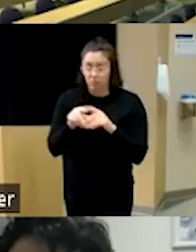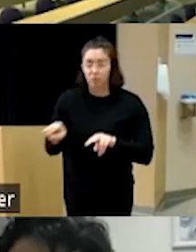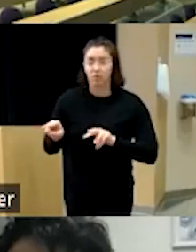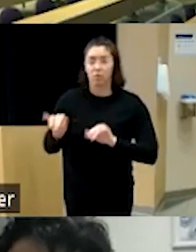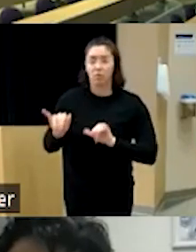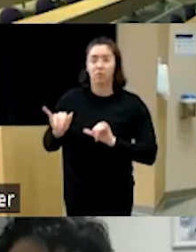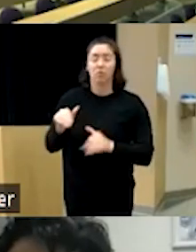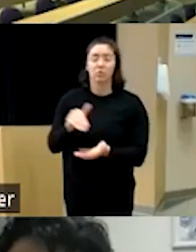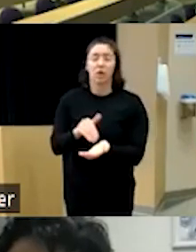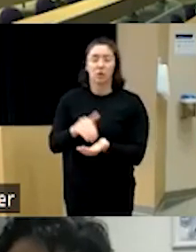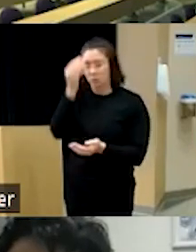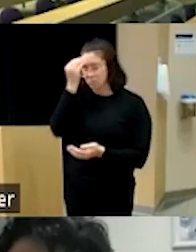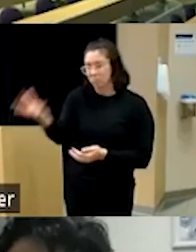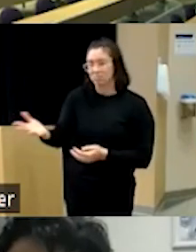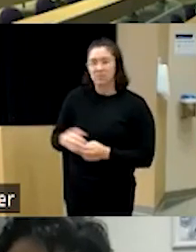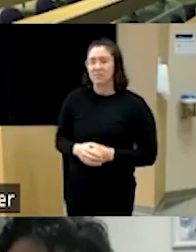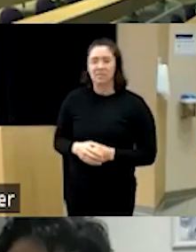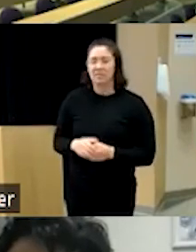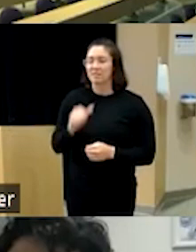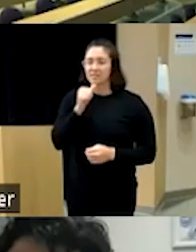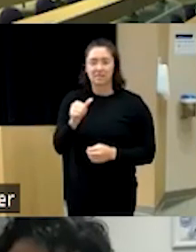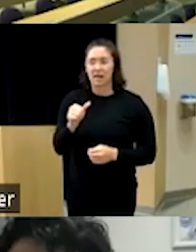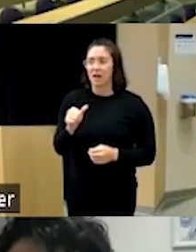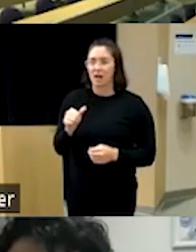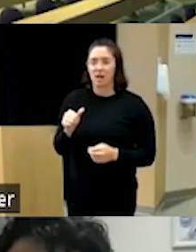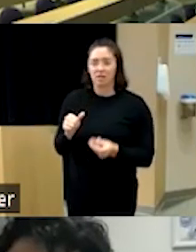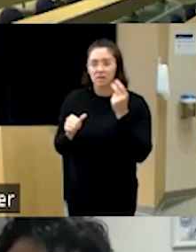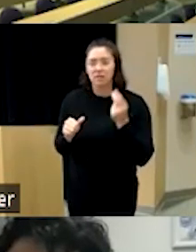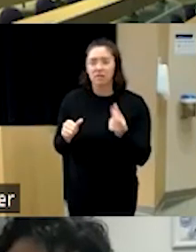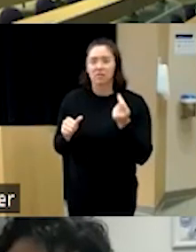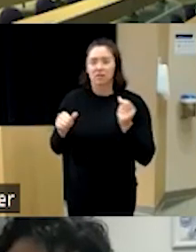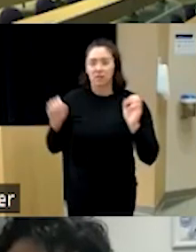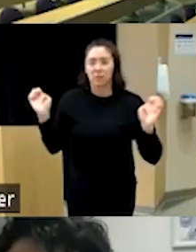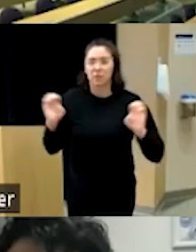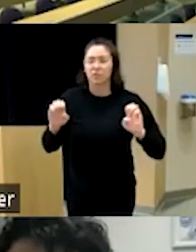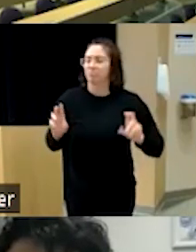tell you it's now burning and it's completely a different site and so on then I might do this but